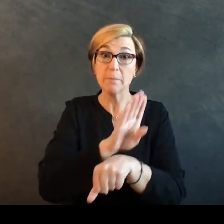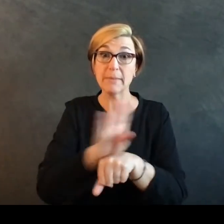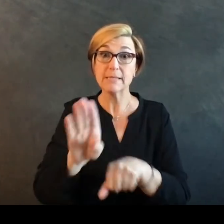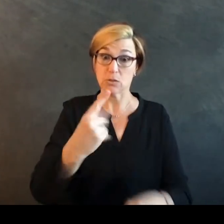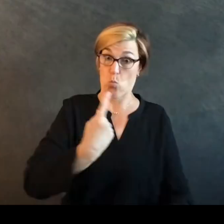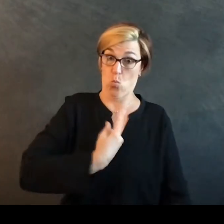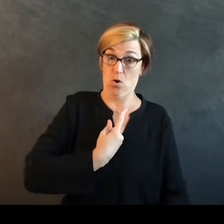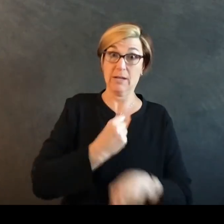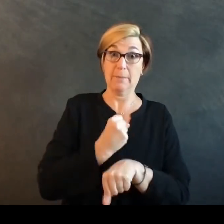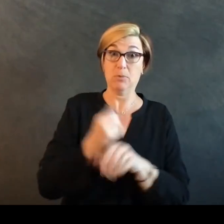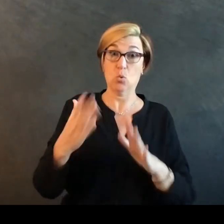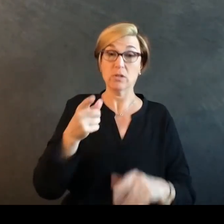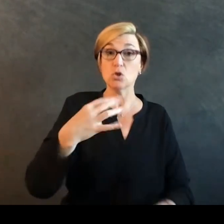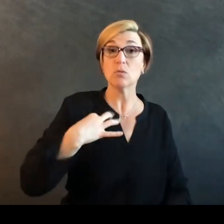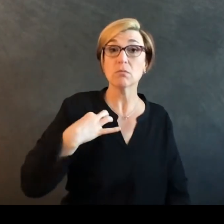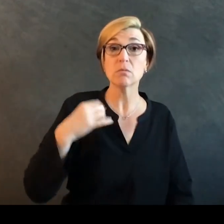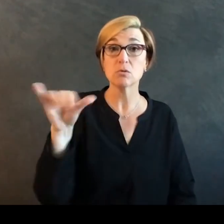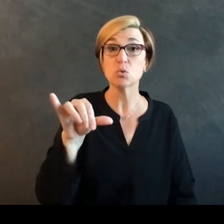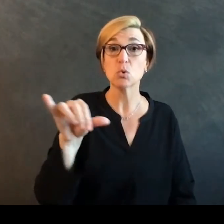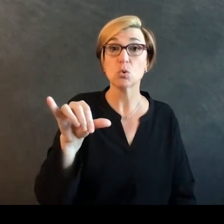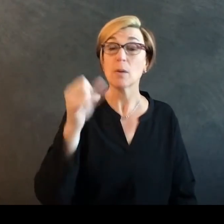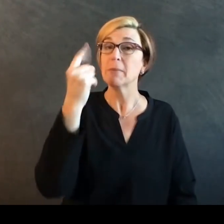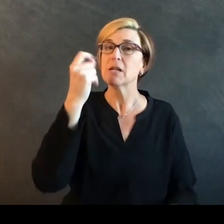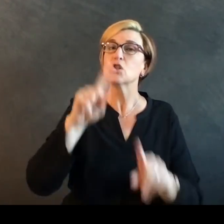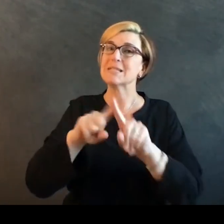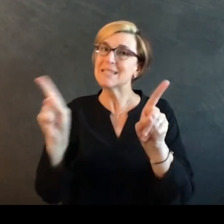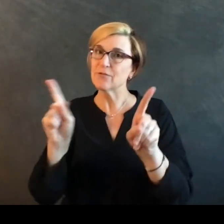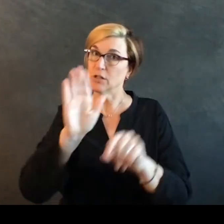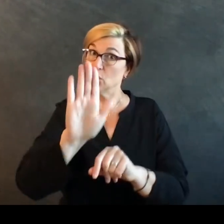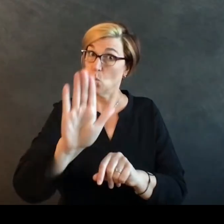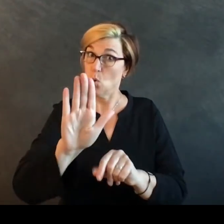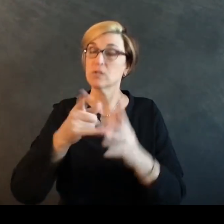well now that program won't be up and running until next week but again this